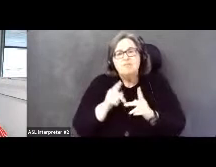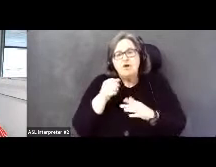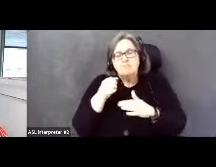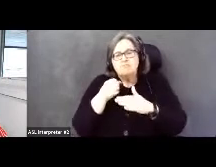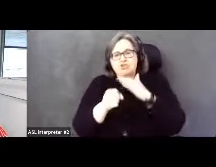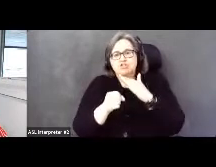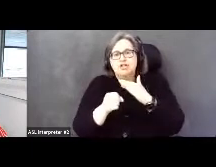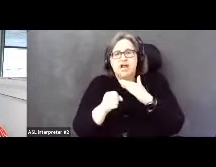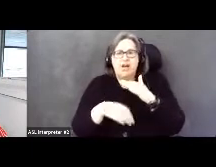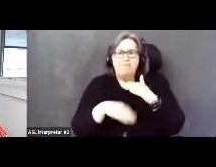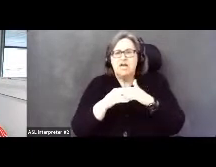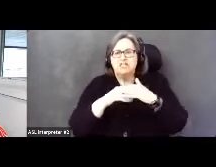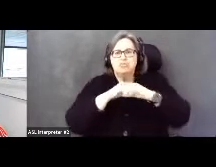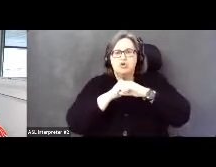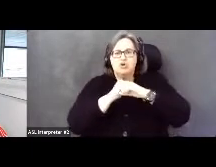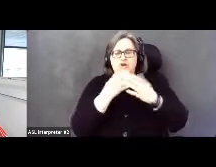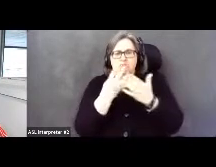They screened those folks and